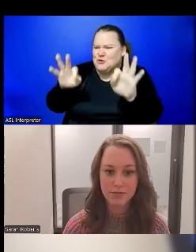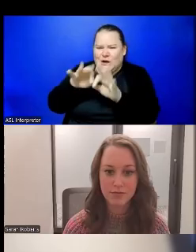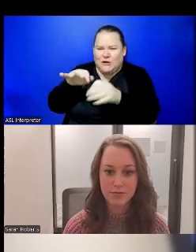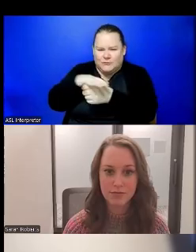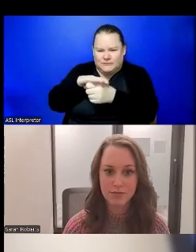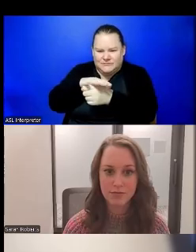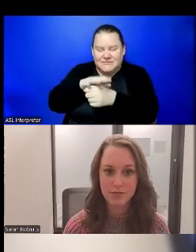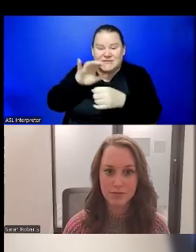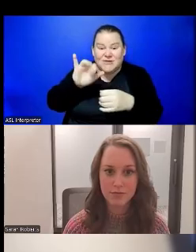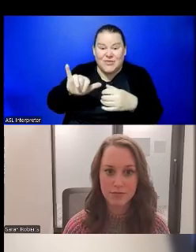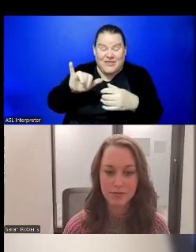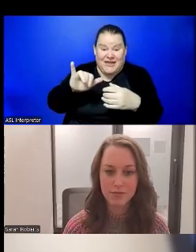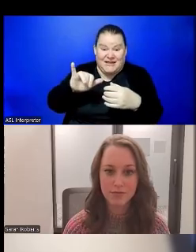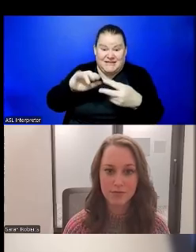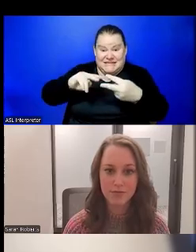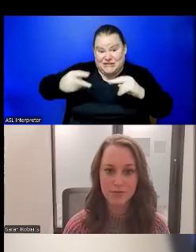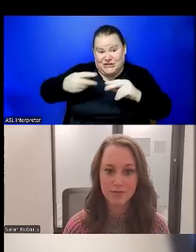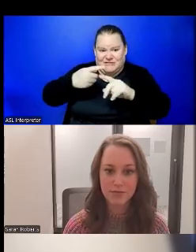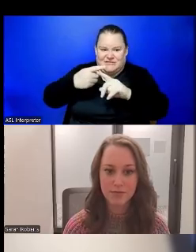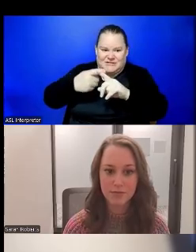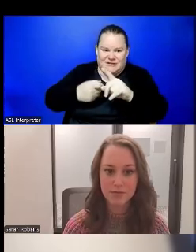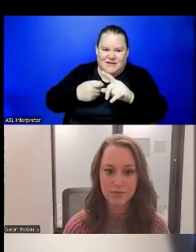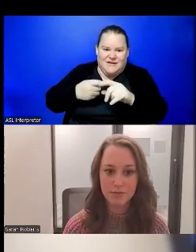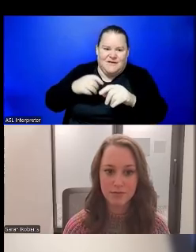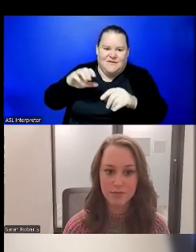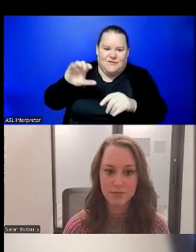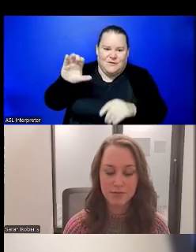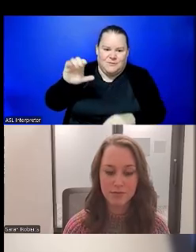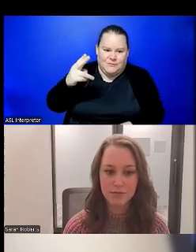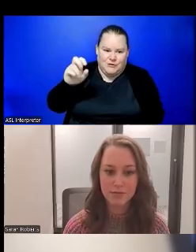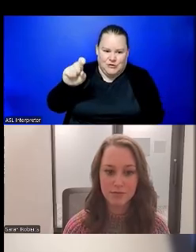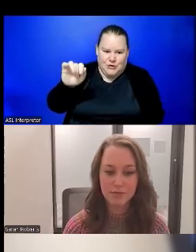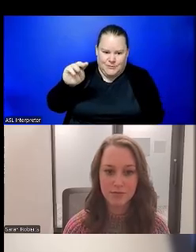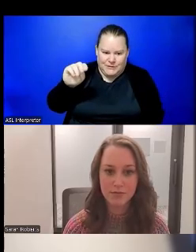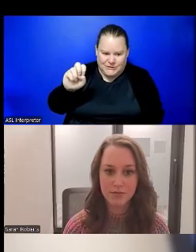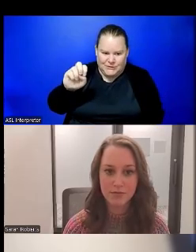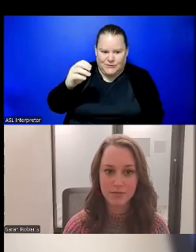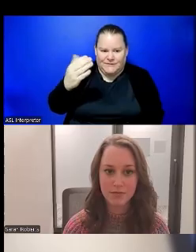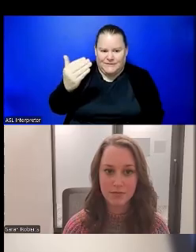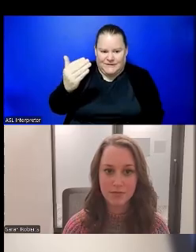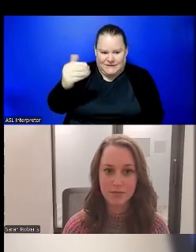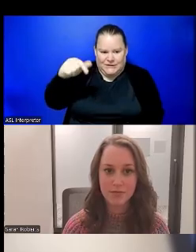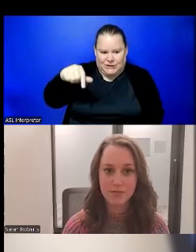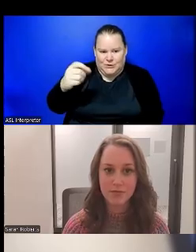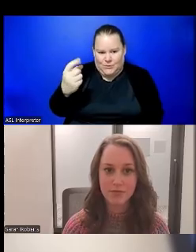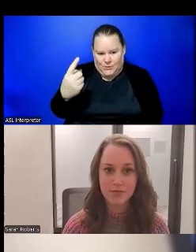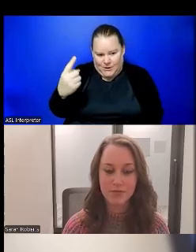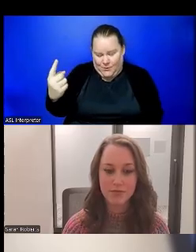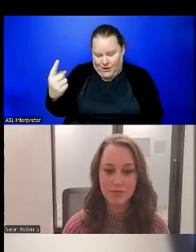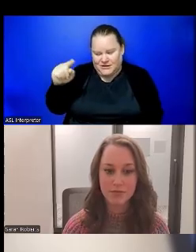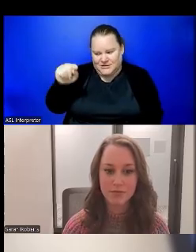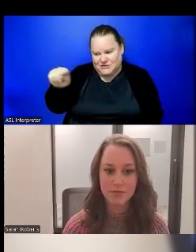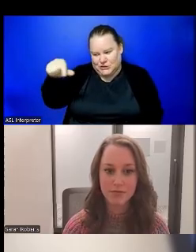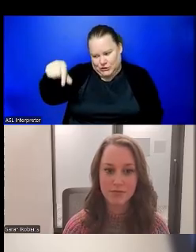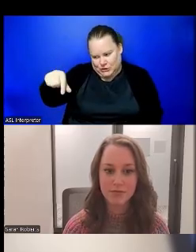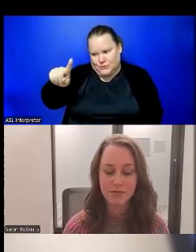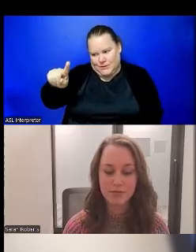chromosome 15, q1, one to q1, three. The combined lack of expression of these genes results in this